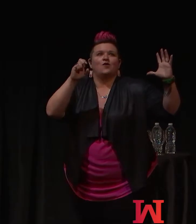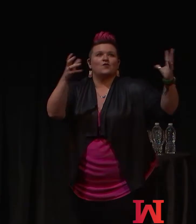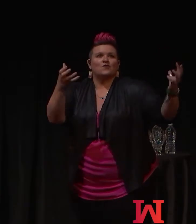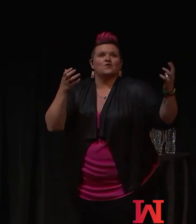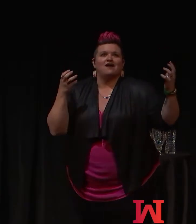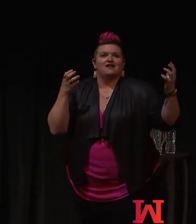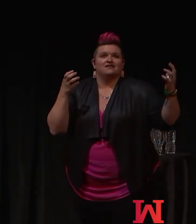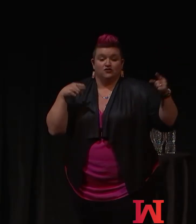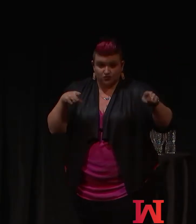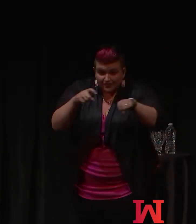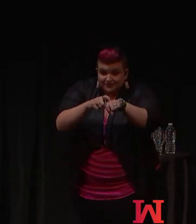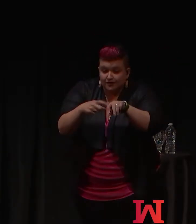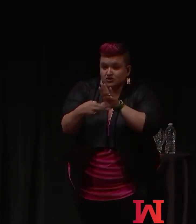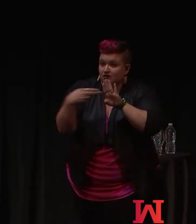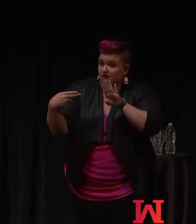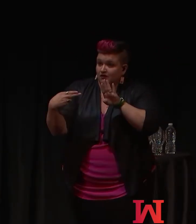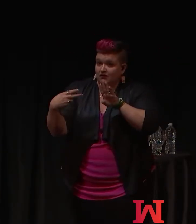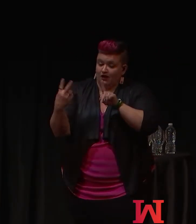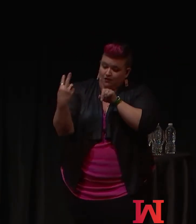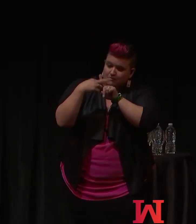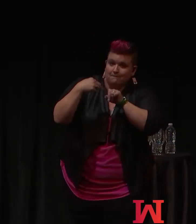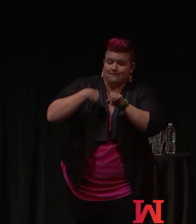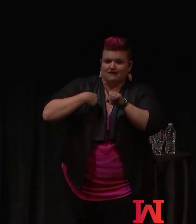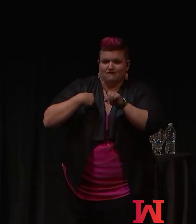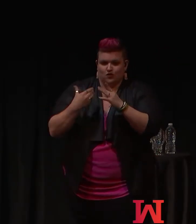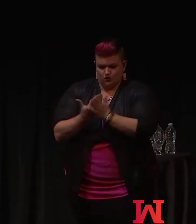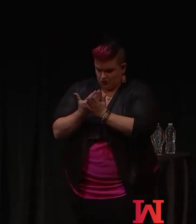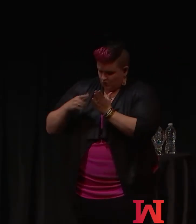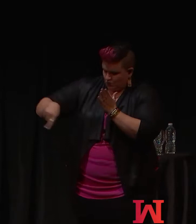in a moment like this for a new generation of young people.